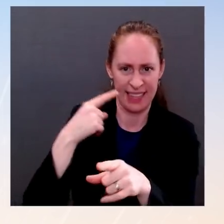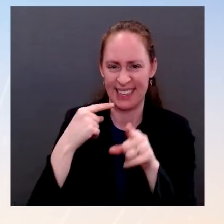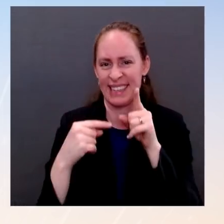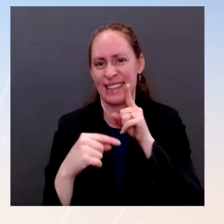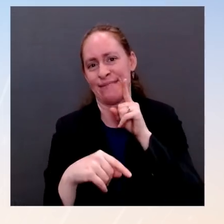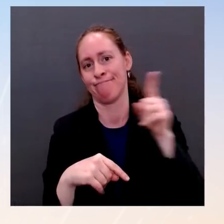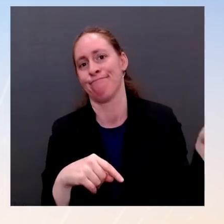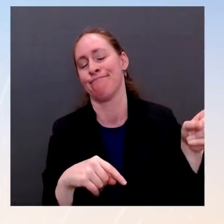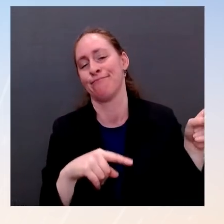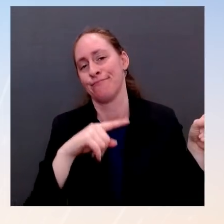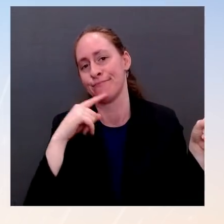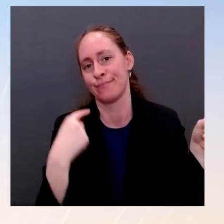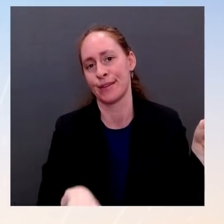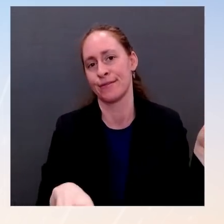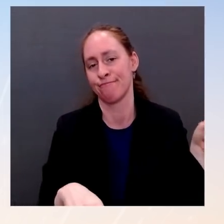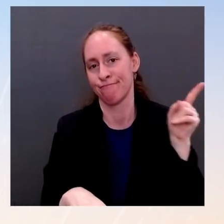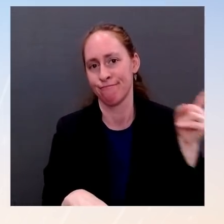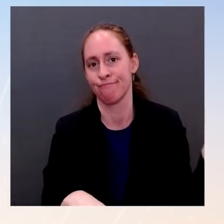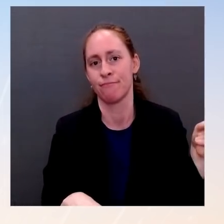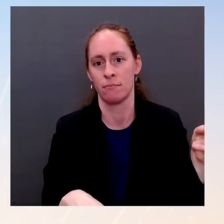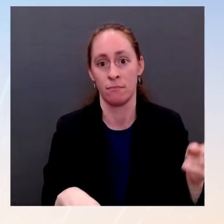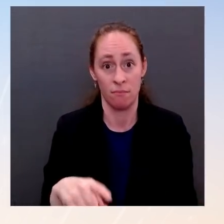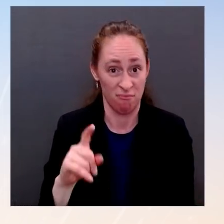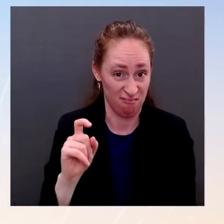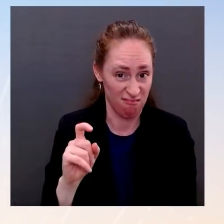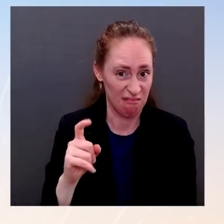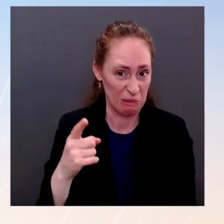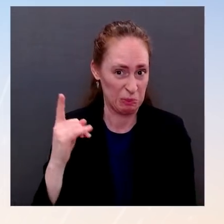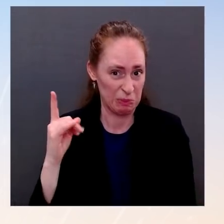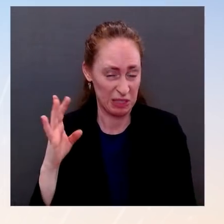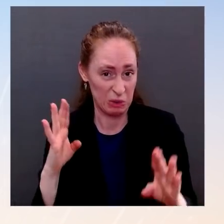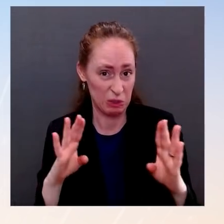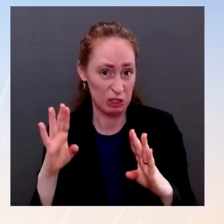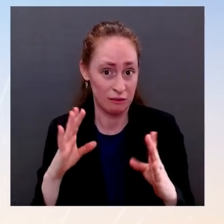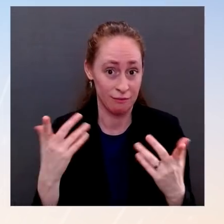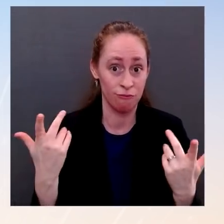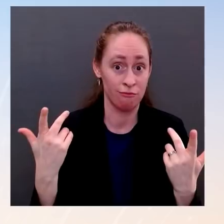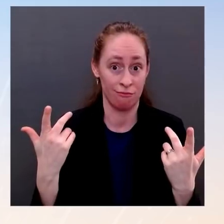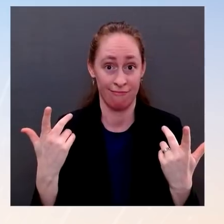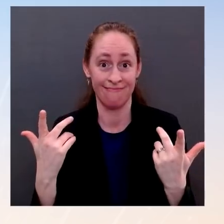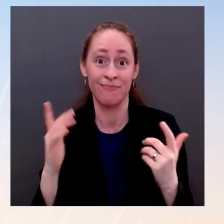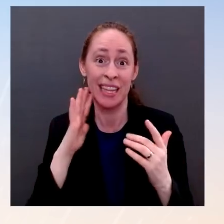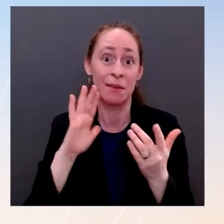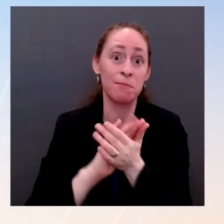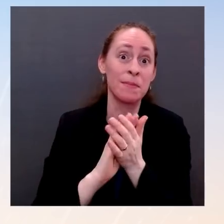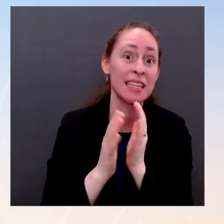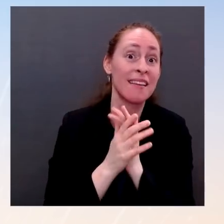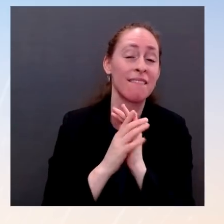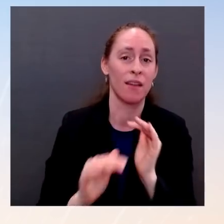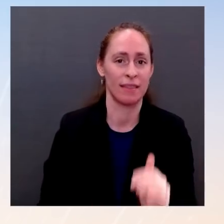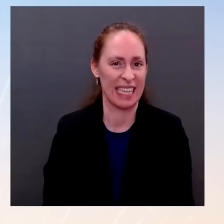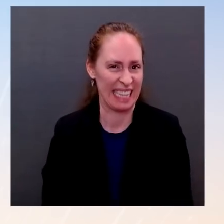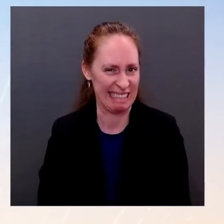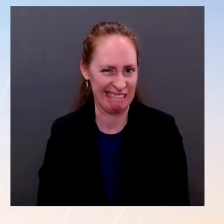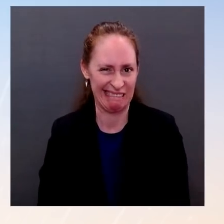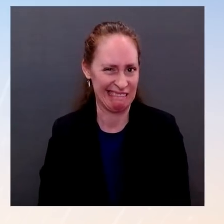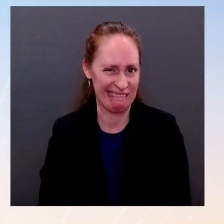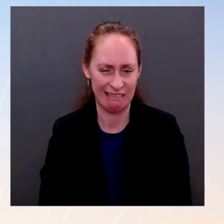So, at what point do you break away from the strategy and say it's not working and do something else -- impose some of these sanctions now?